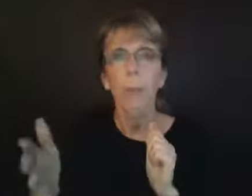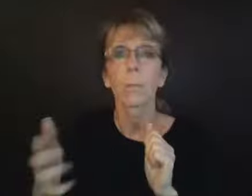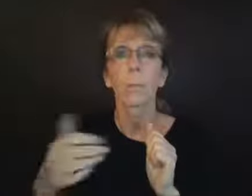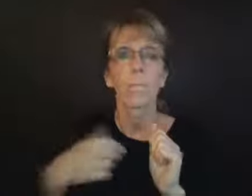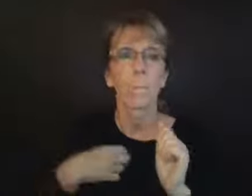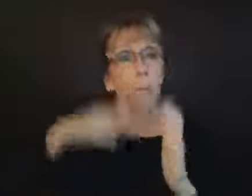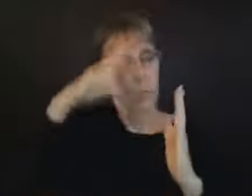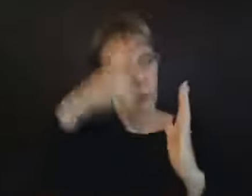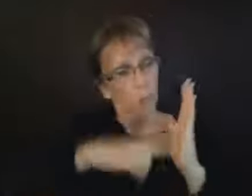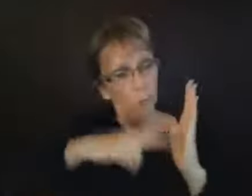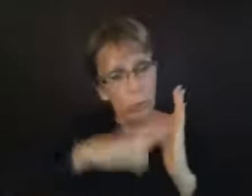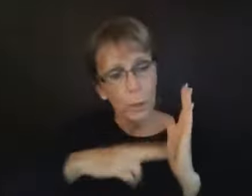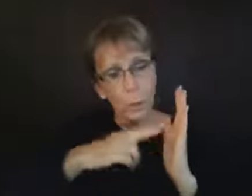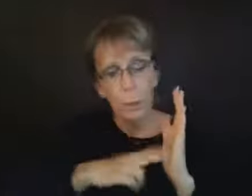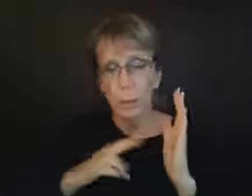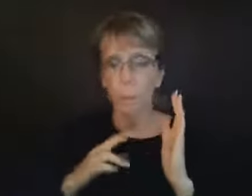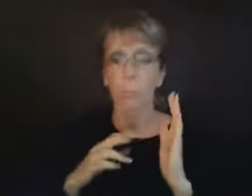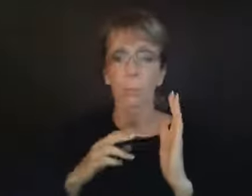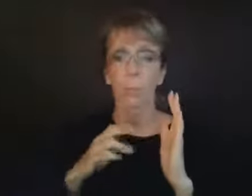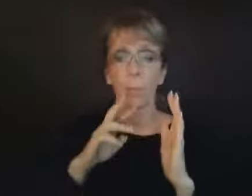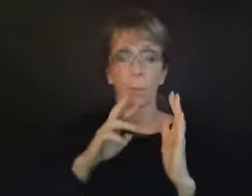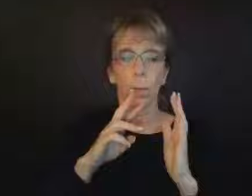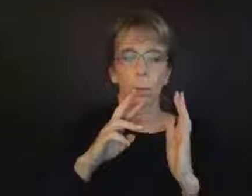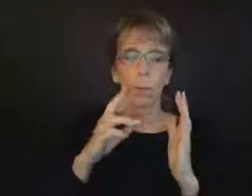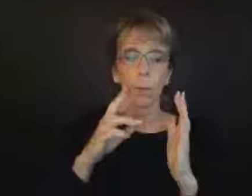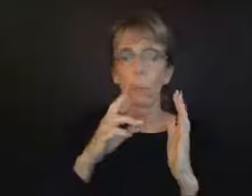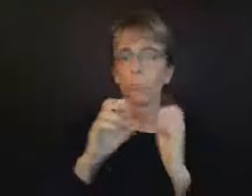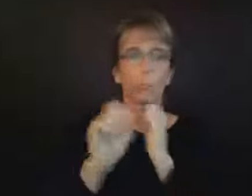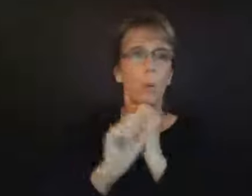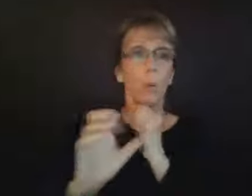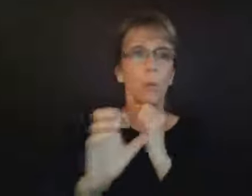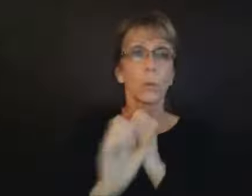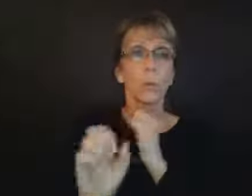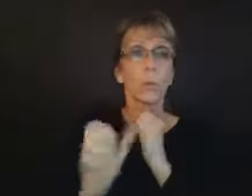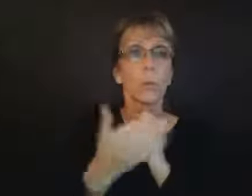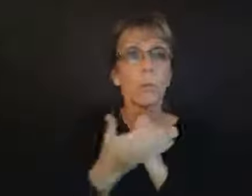reading promotional materials,